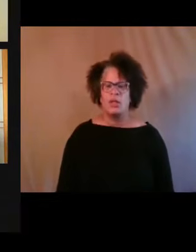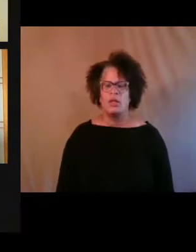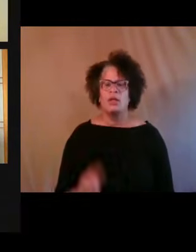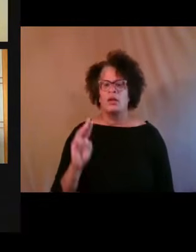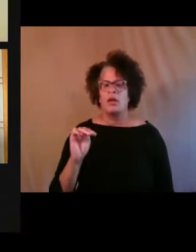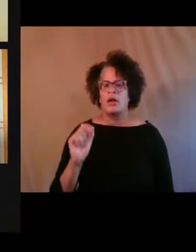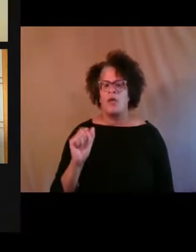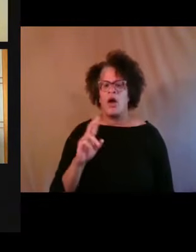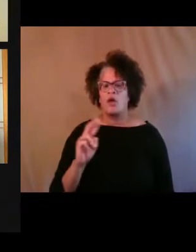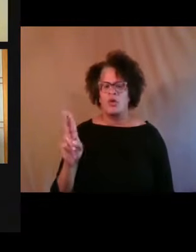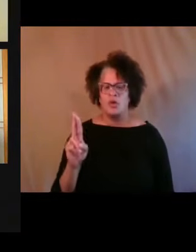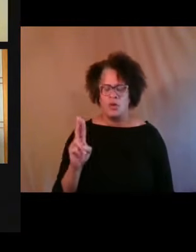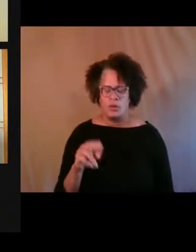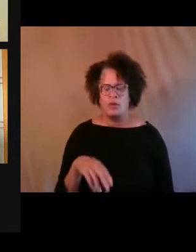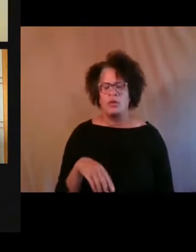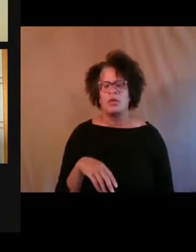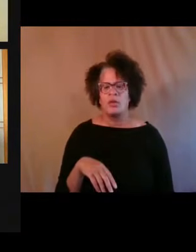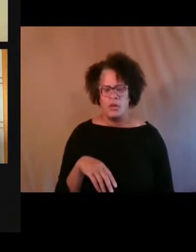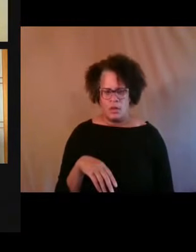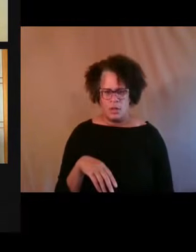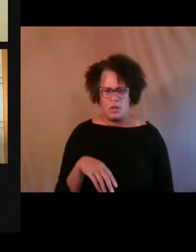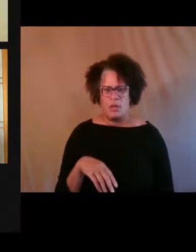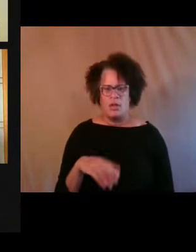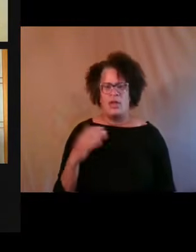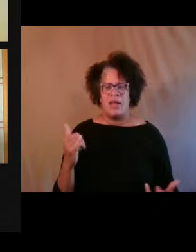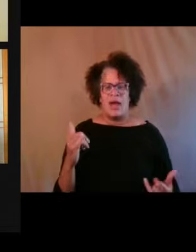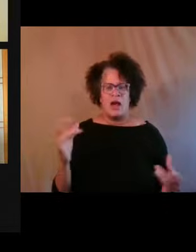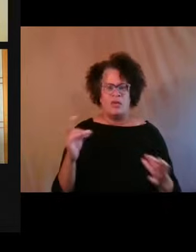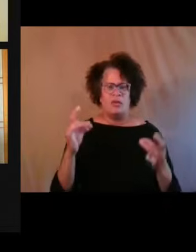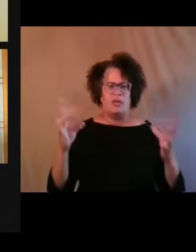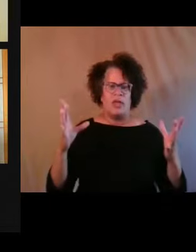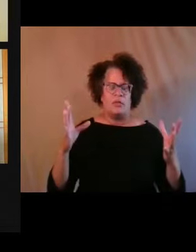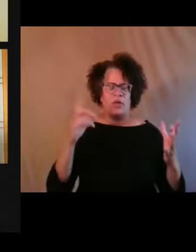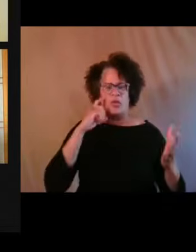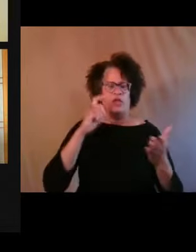I turn into this nightmare that we saw unfold in Buffalo,